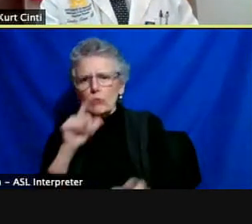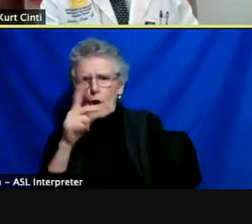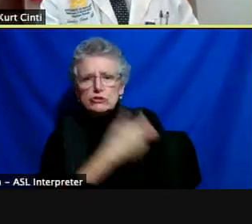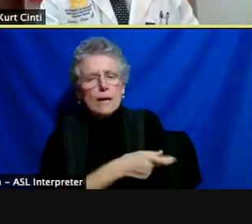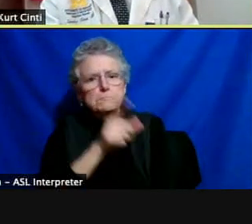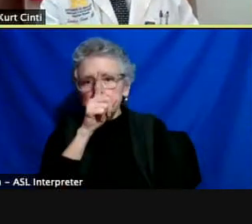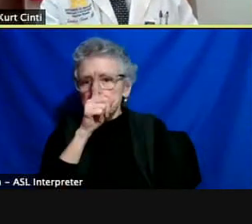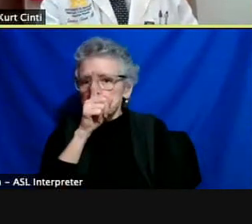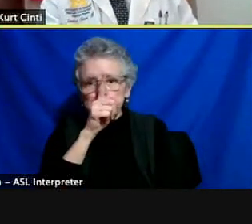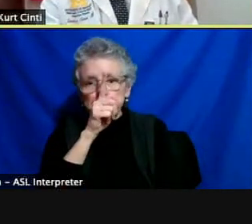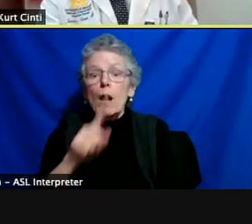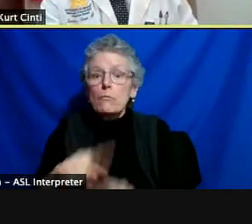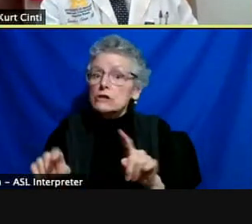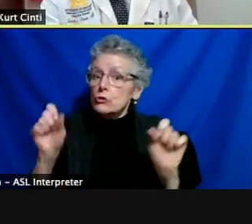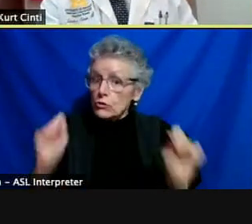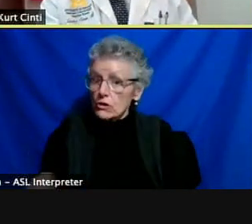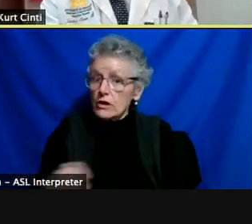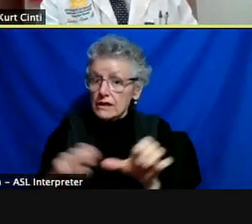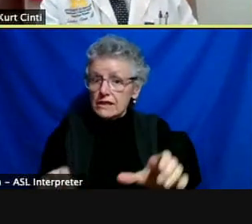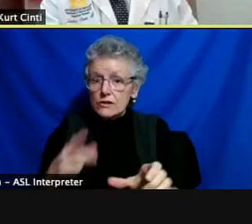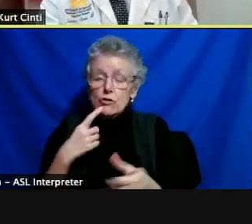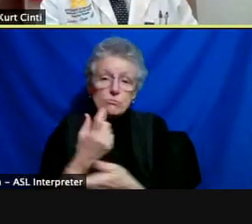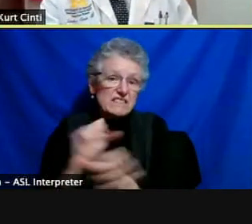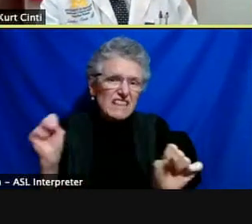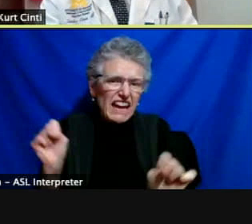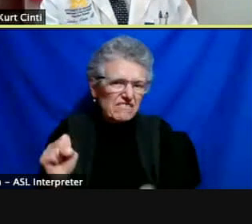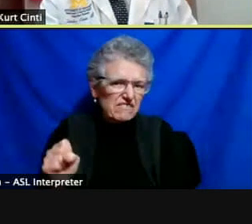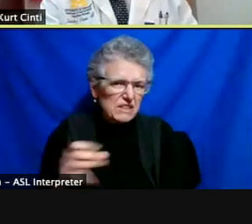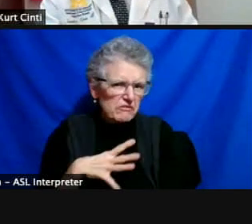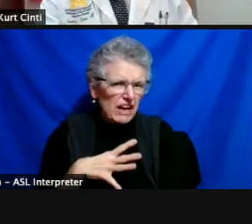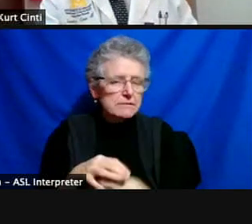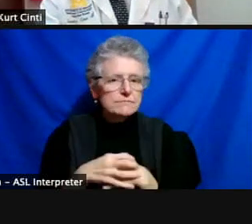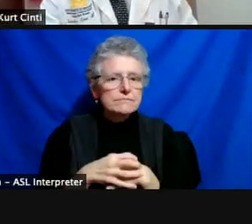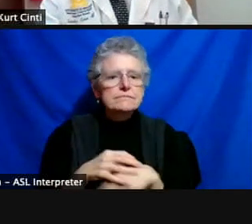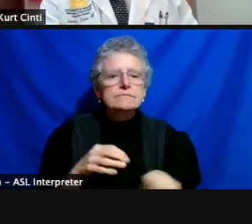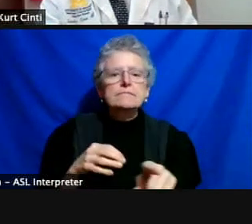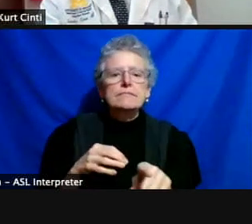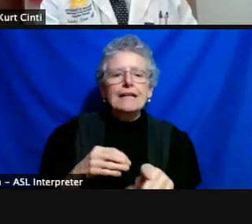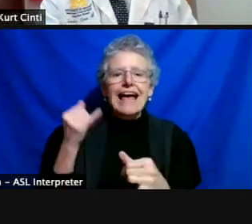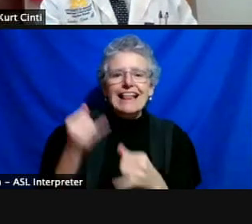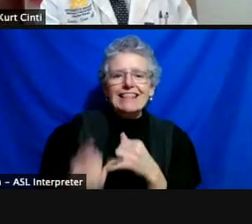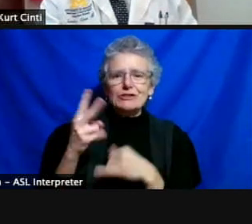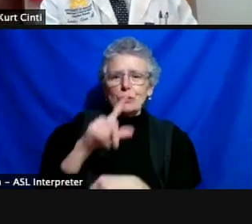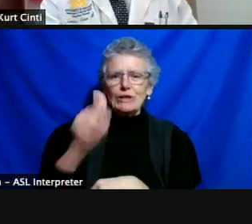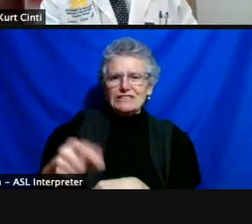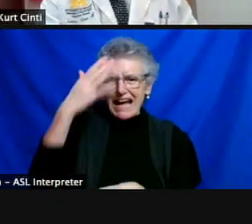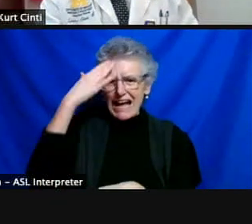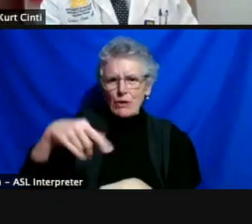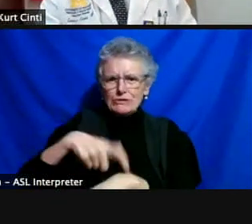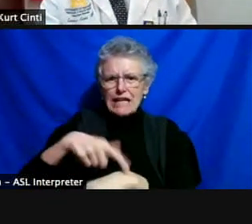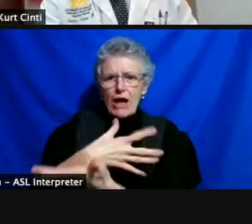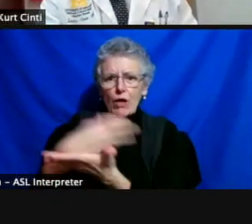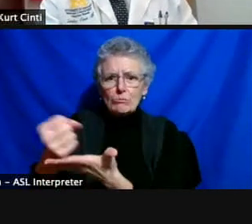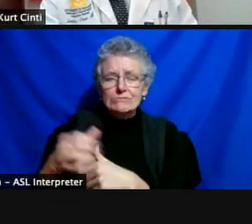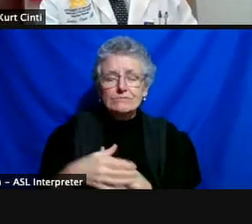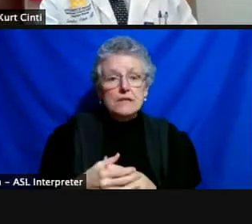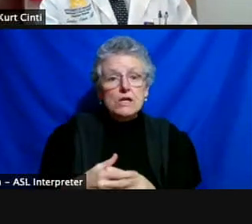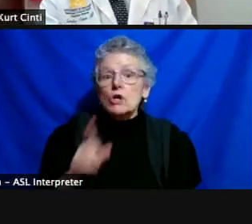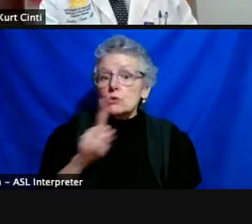But you certainly could, and you would be safe. Okay, we're gonna do the last two quickly 'cause I know we're running out of time. Is it true if you had COVID